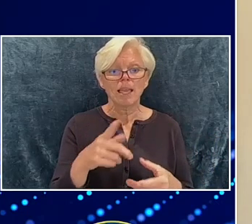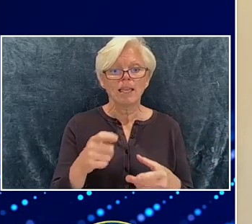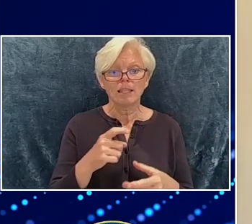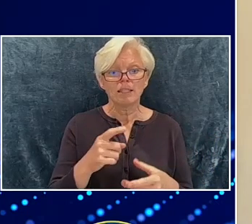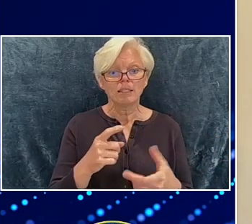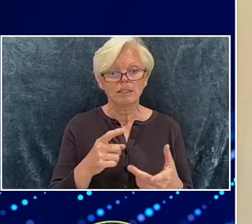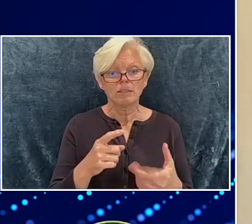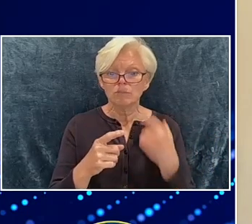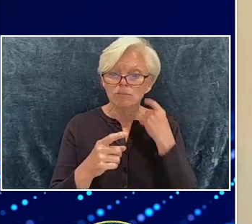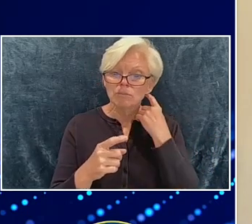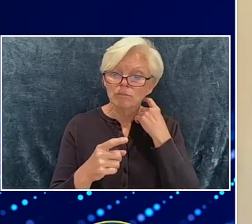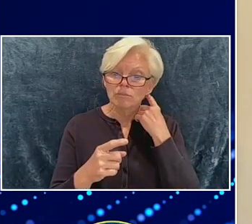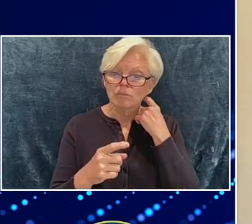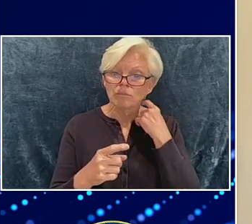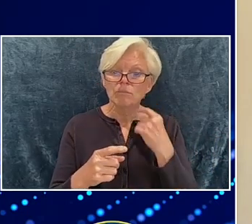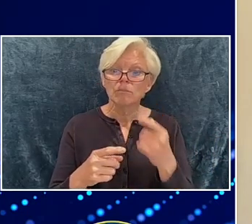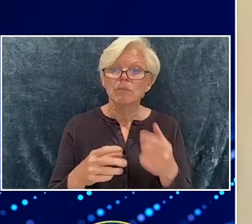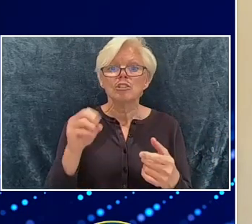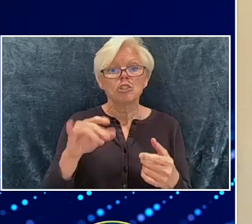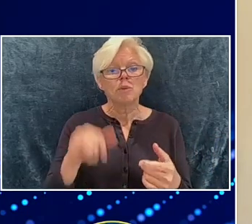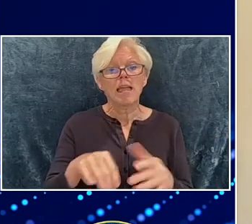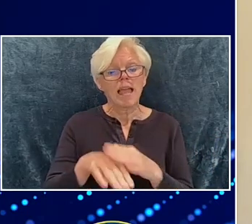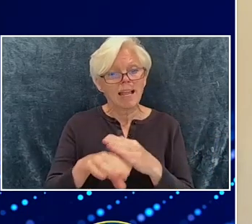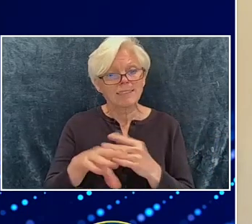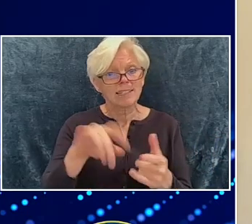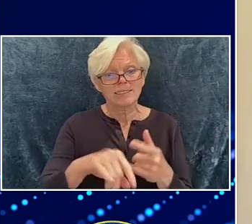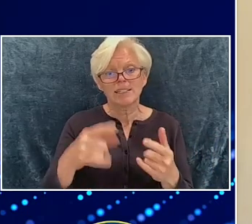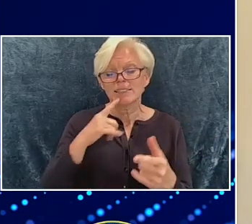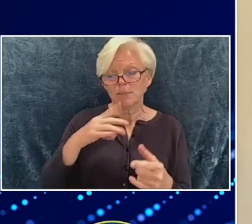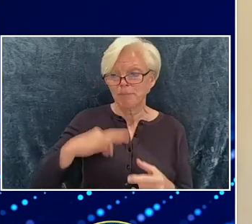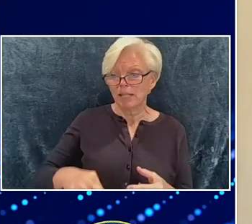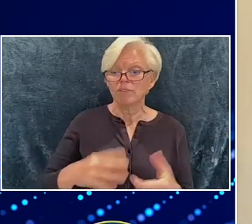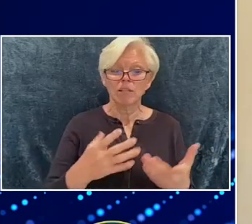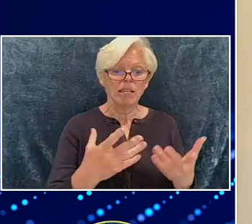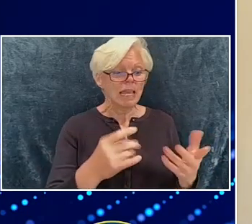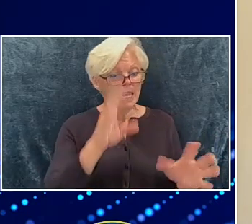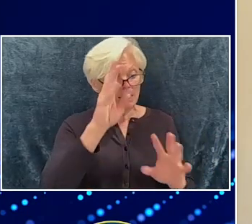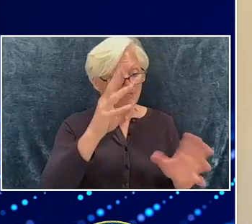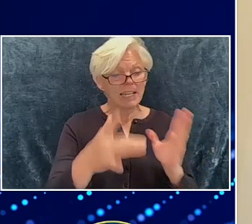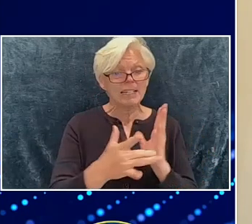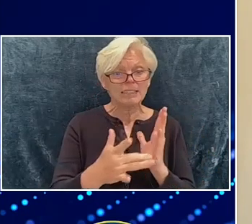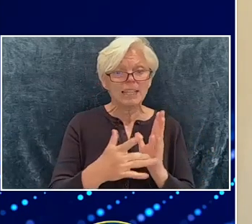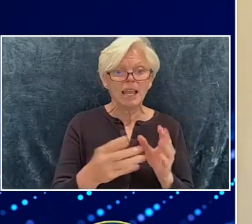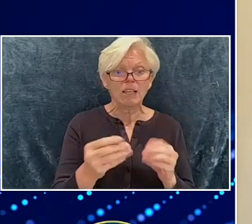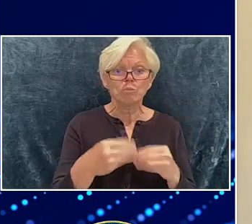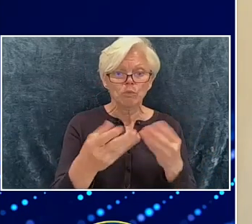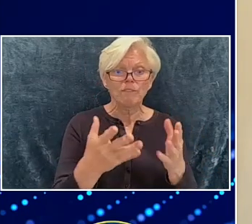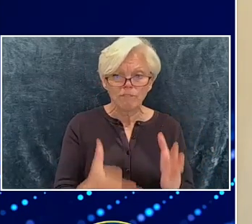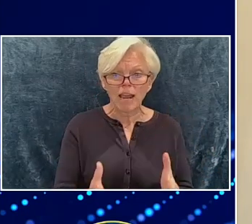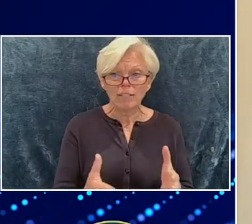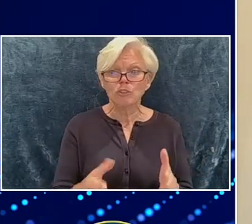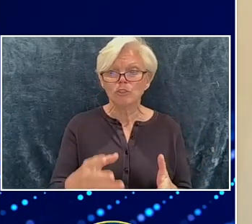programs. Note that innovative ad tech providers invented this concept, have been providing it for over a decade, with the